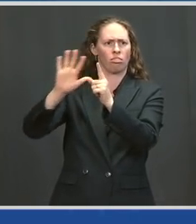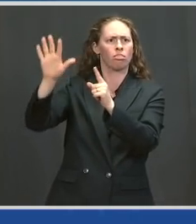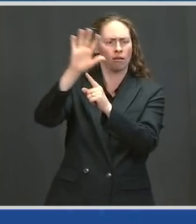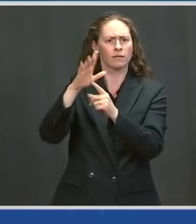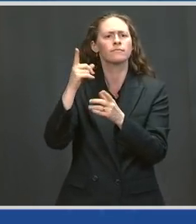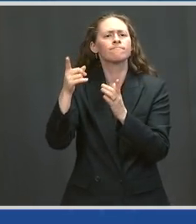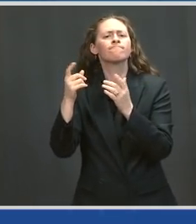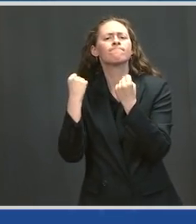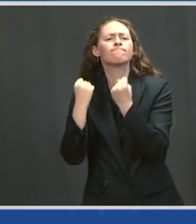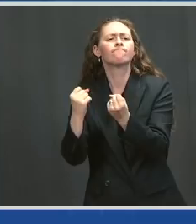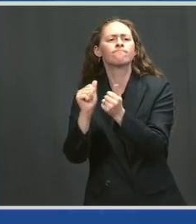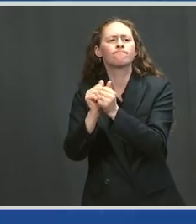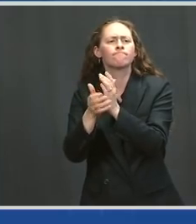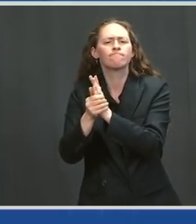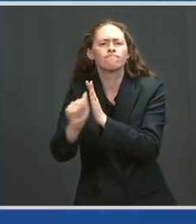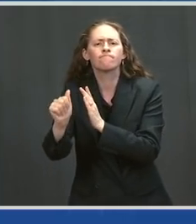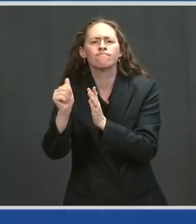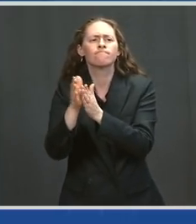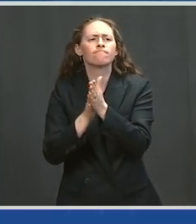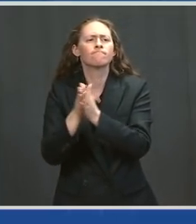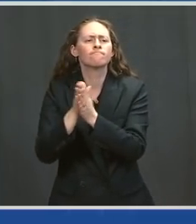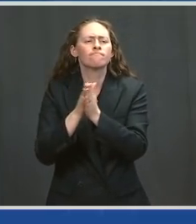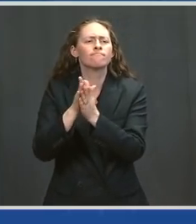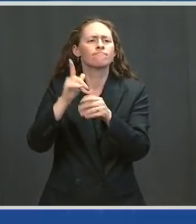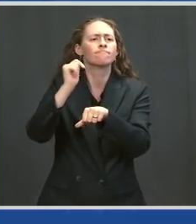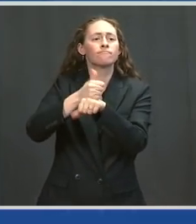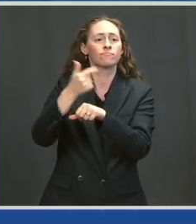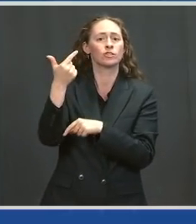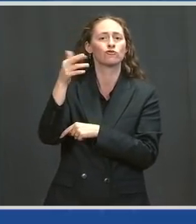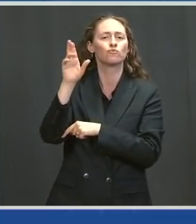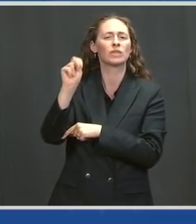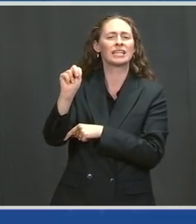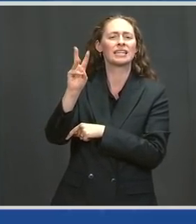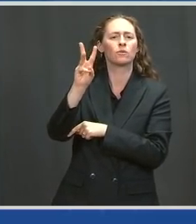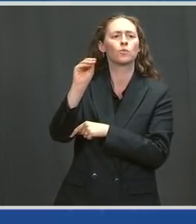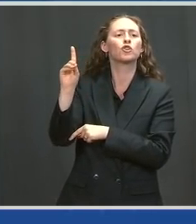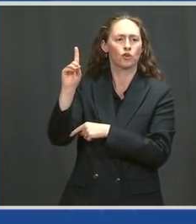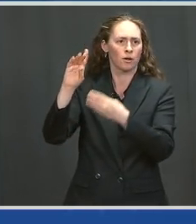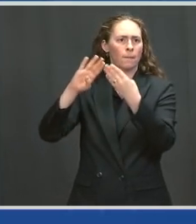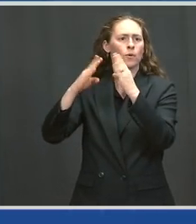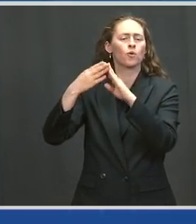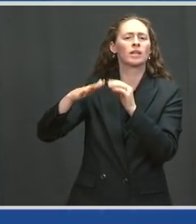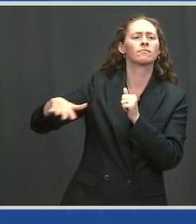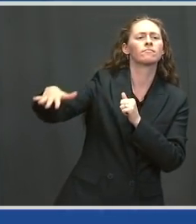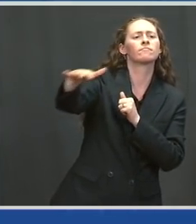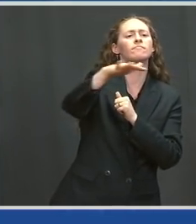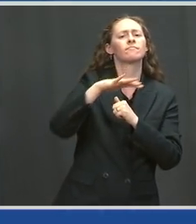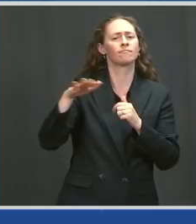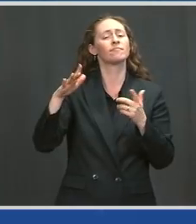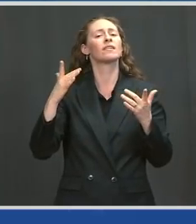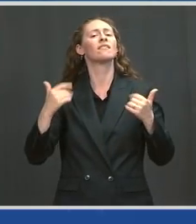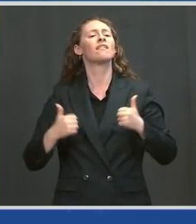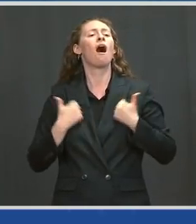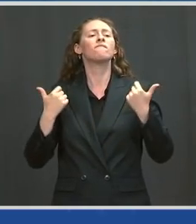Greenwood, a community, a way of life. Black doctors and lawyers, pastors,